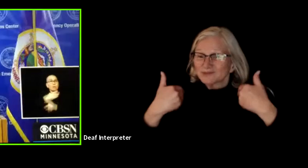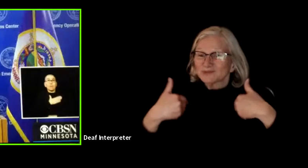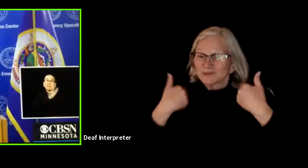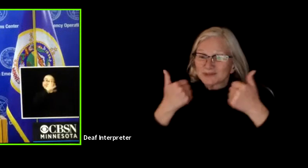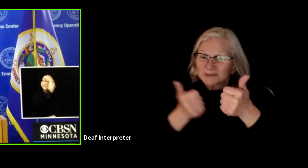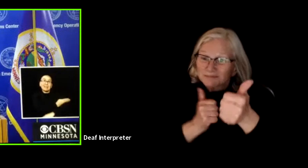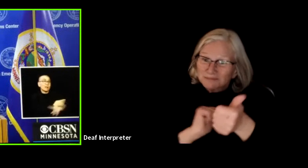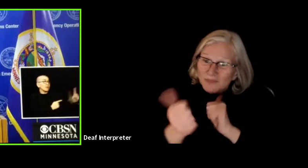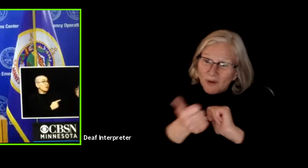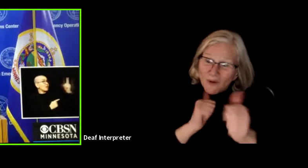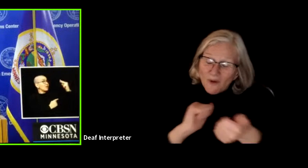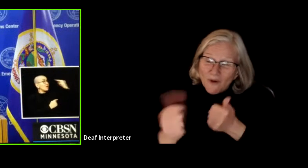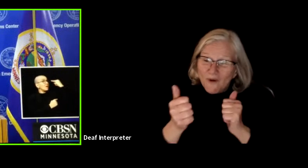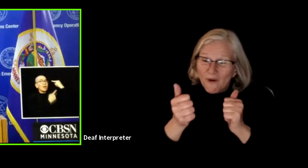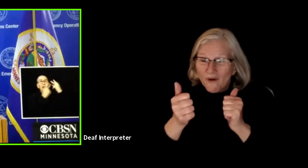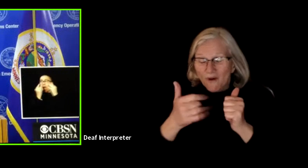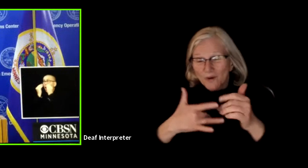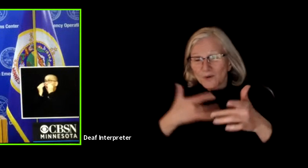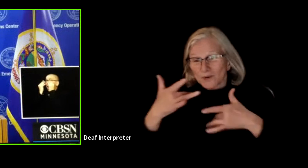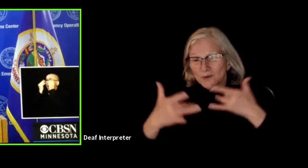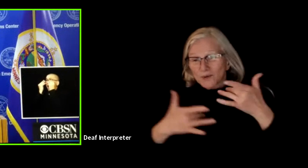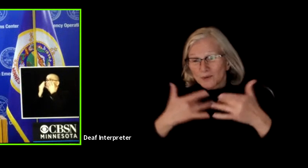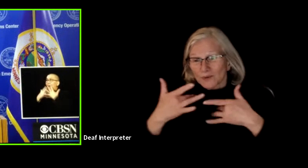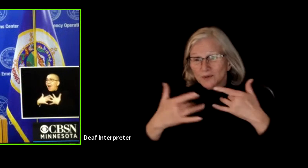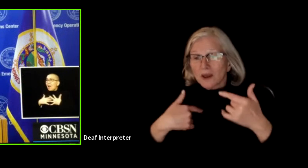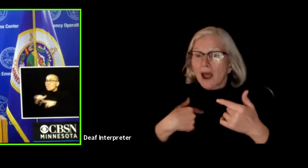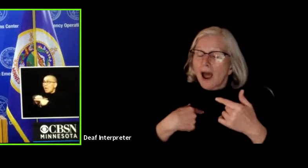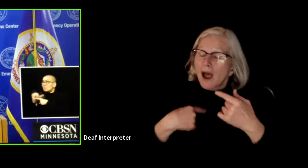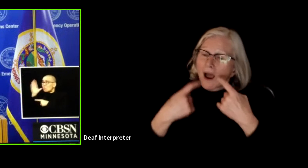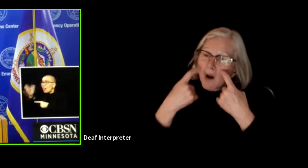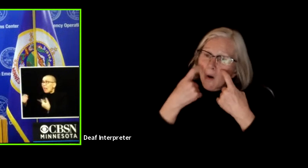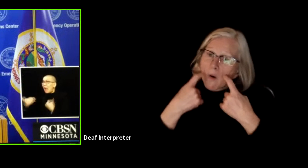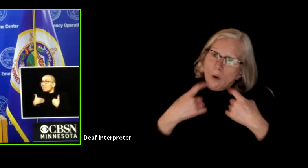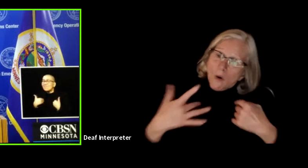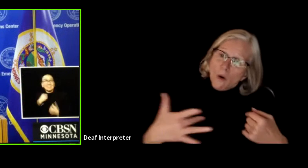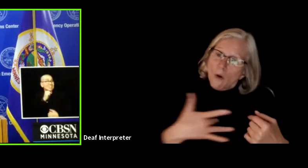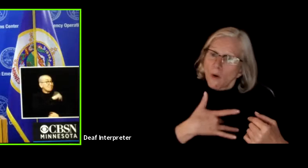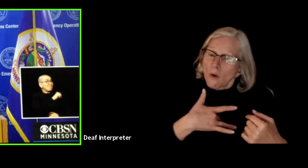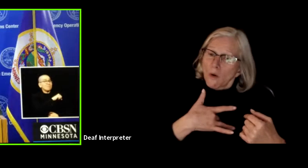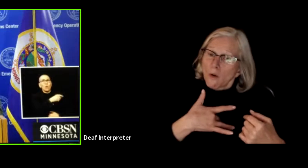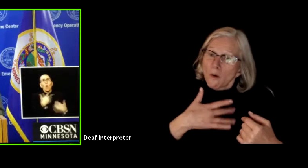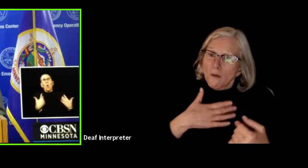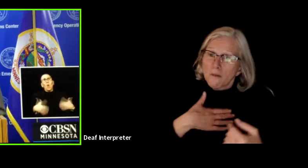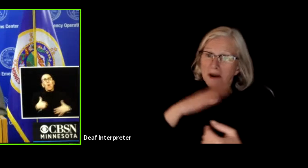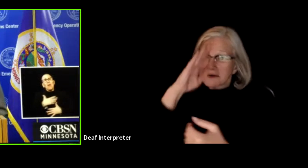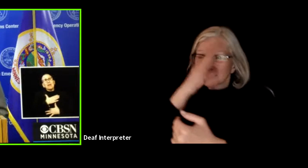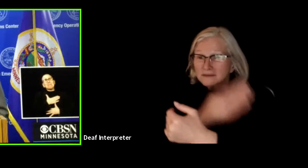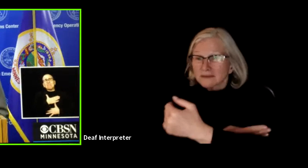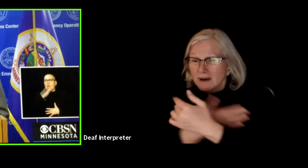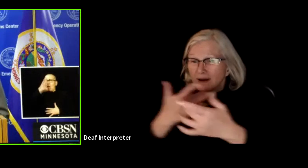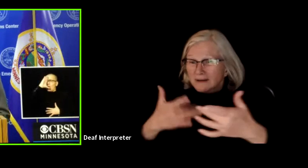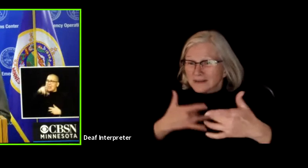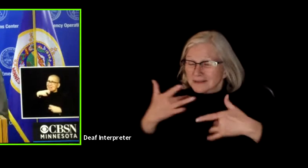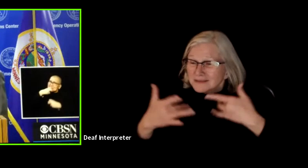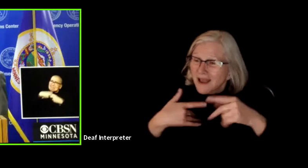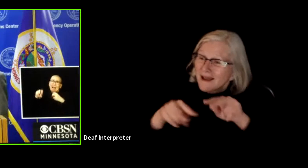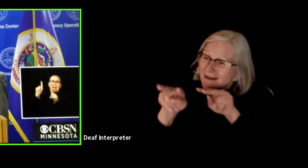WITH A SENSE OF WE CAN DO THIS AND IT'S BEEN HARD AND I UNDERSTAND THAT AND IT'S A LOT OF STRESS ON A LOT OF PEOPLE.